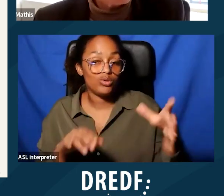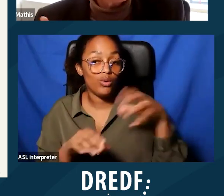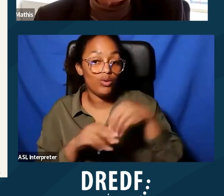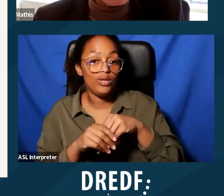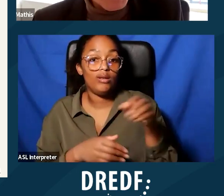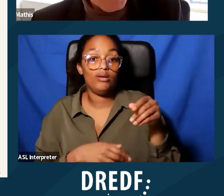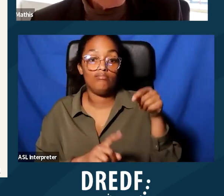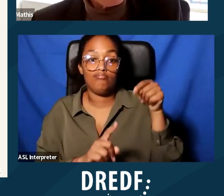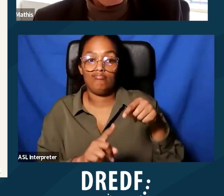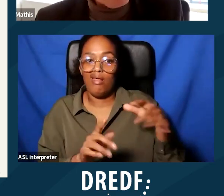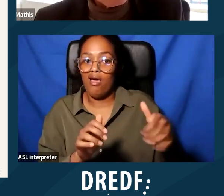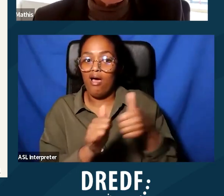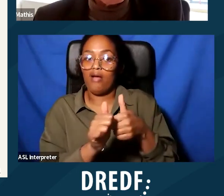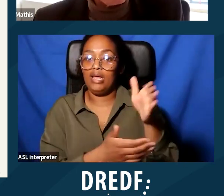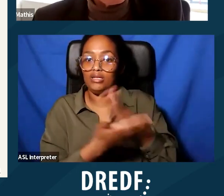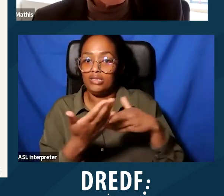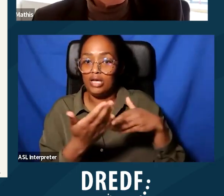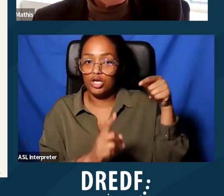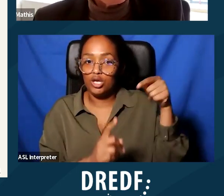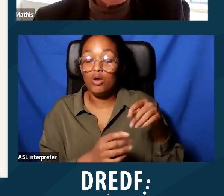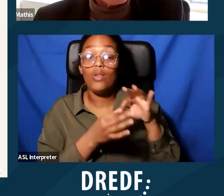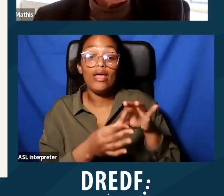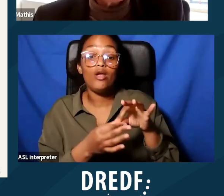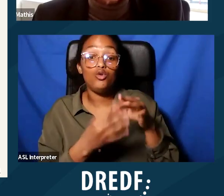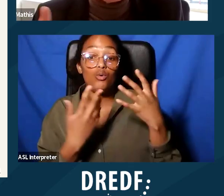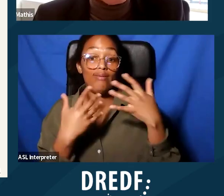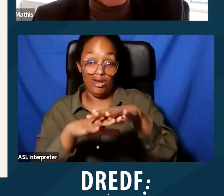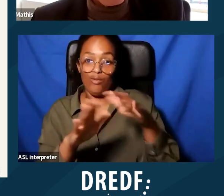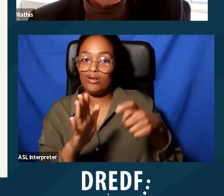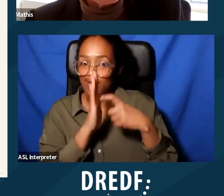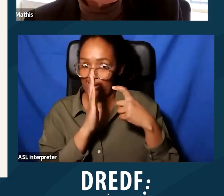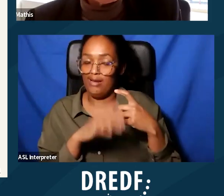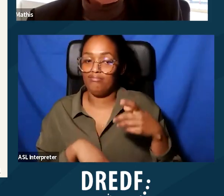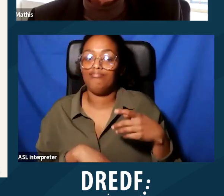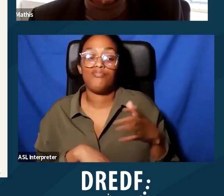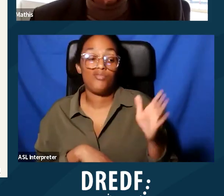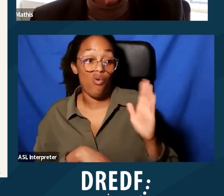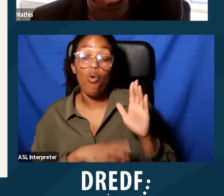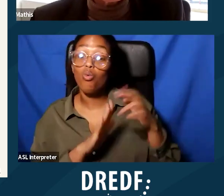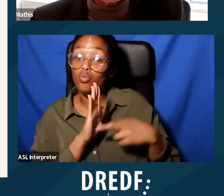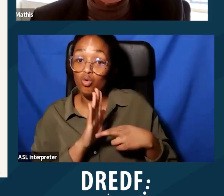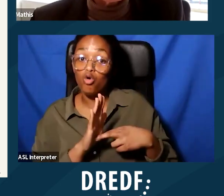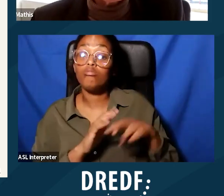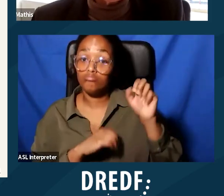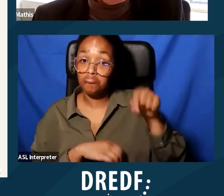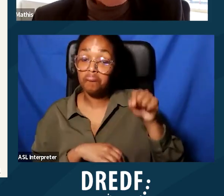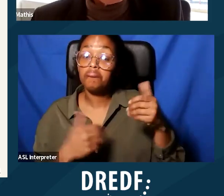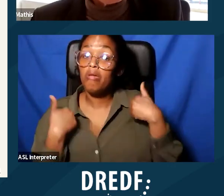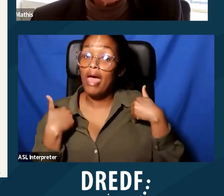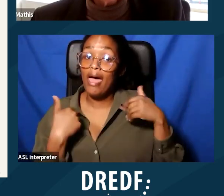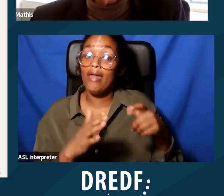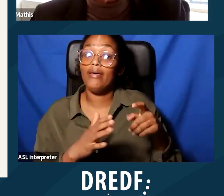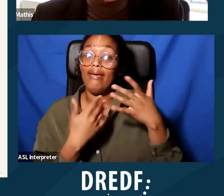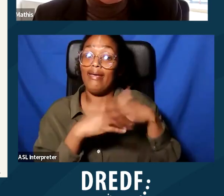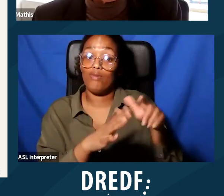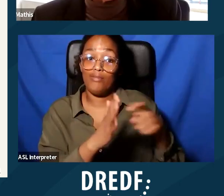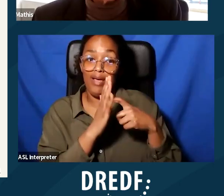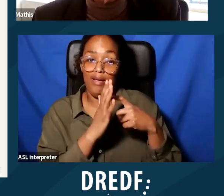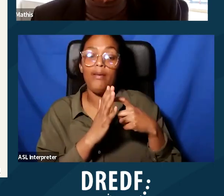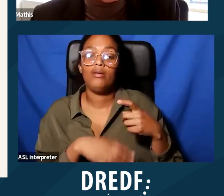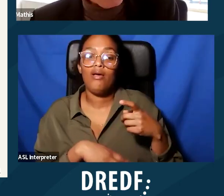And also, the rules included a section, an updated section on the integration mandate. The old rule